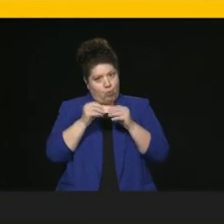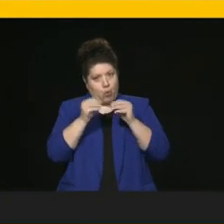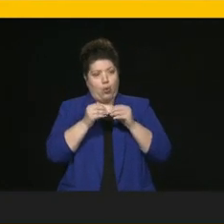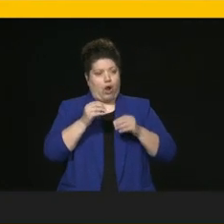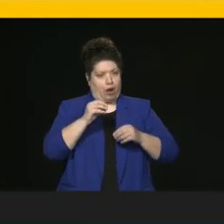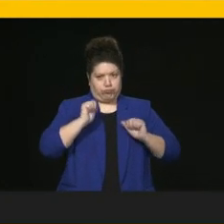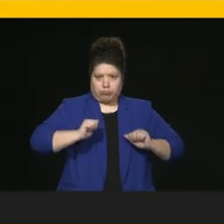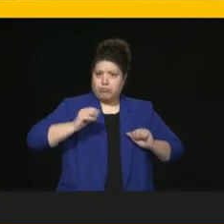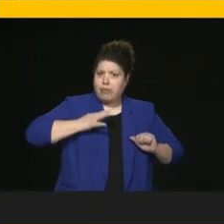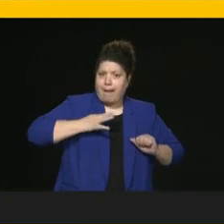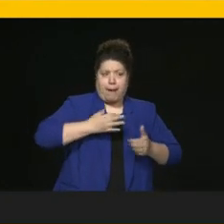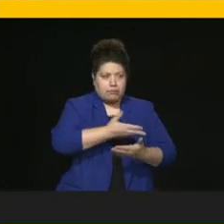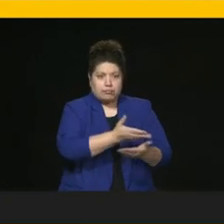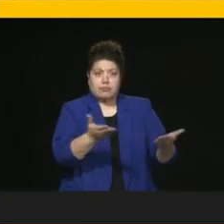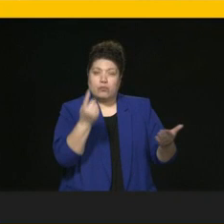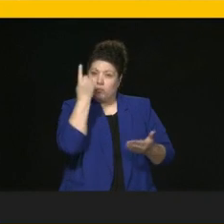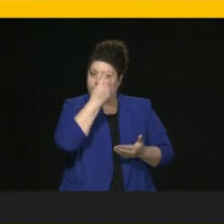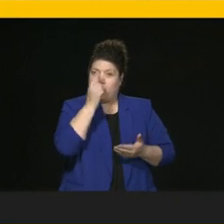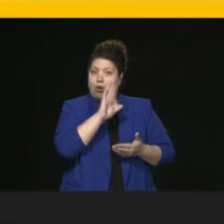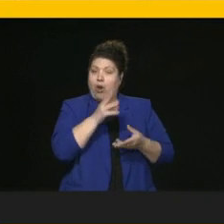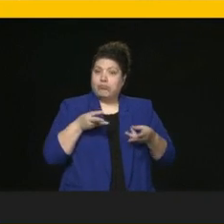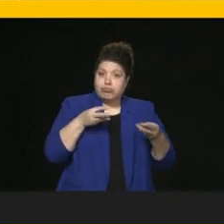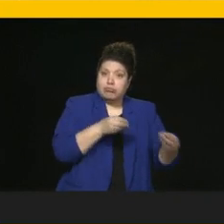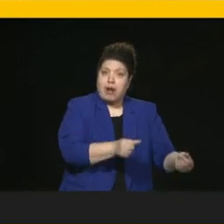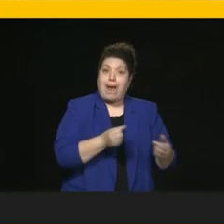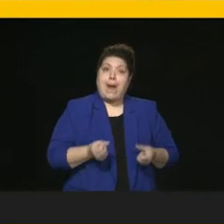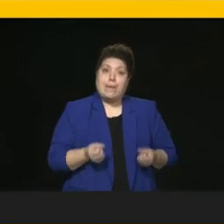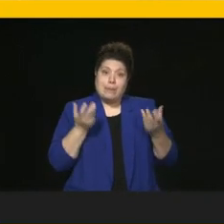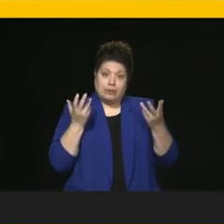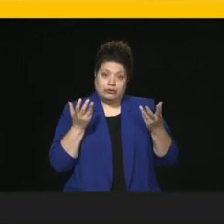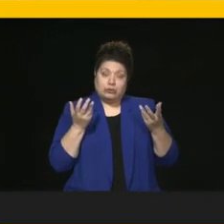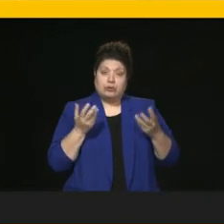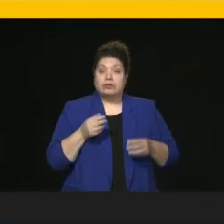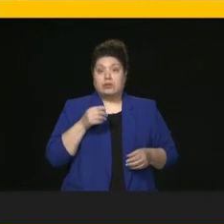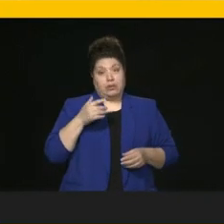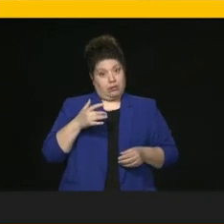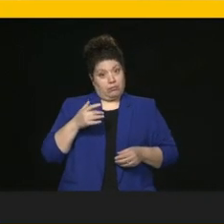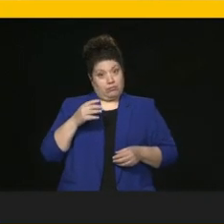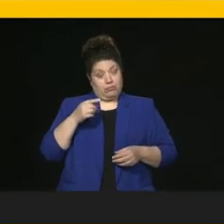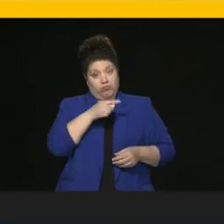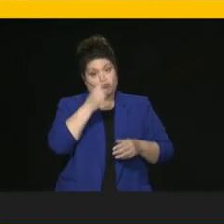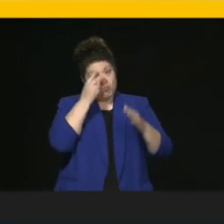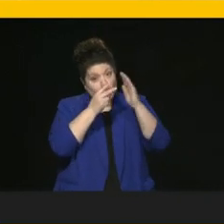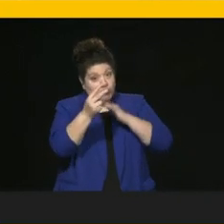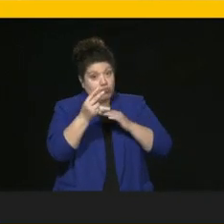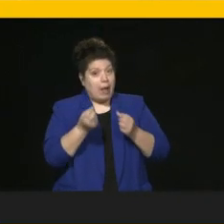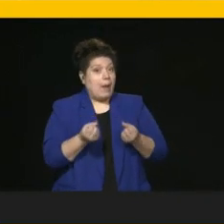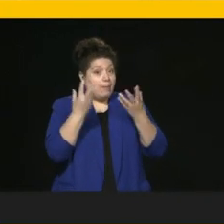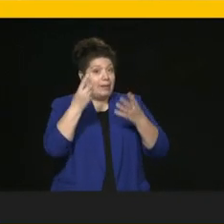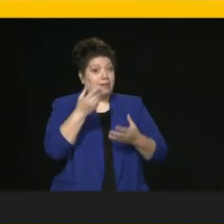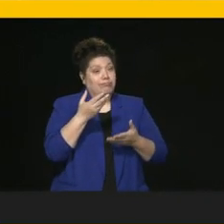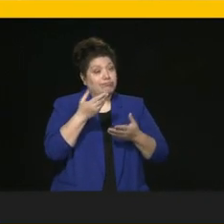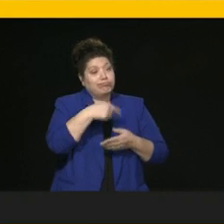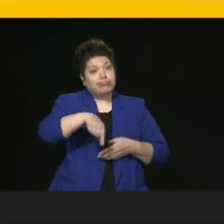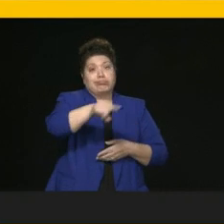IT'S BEEN EXPANDED TO INCLUDE MORE WORKERS? HOW MUCH NOW DO YOU ESTIMATE IT WILL COST?